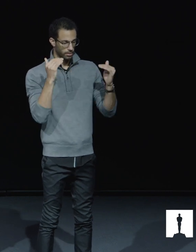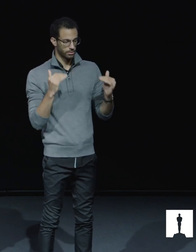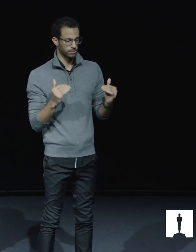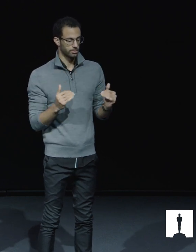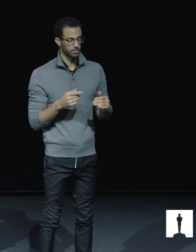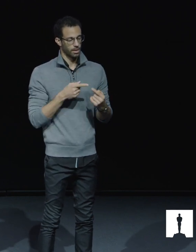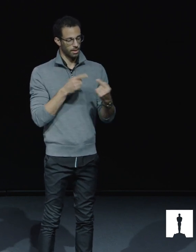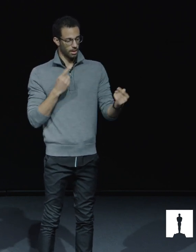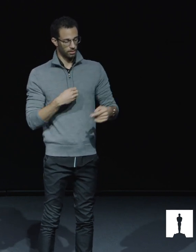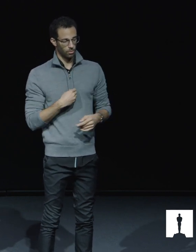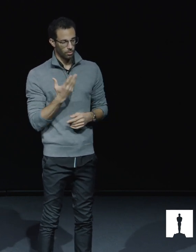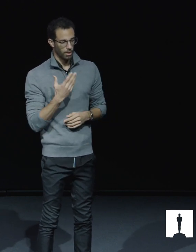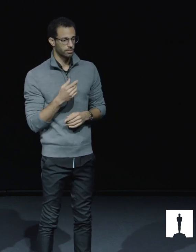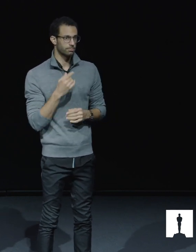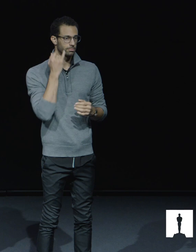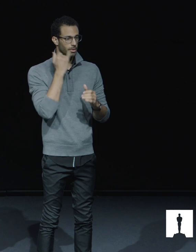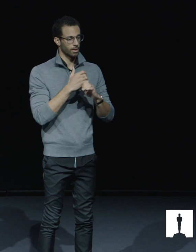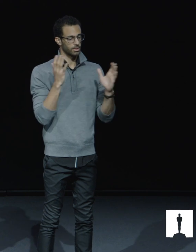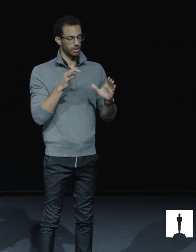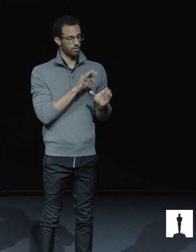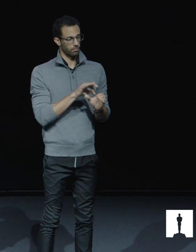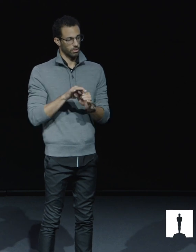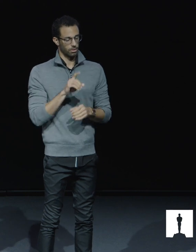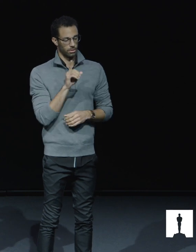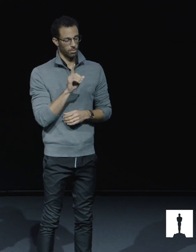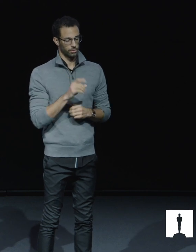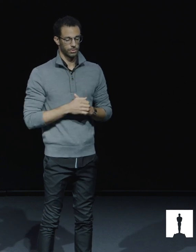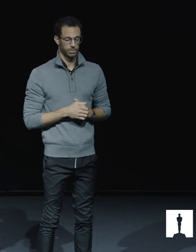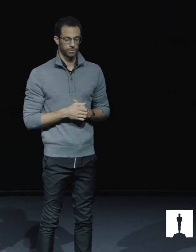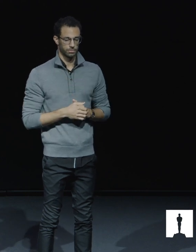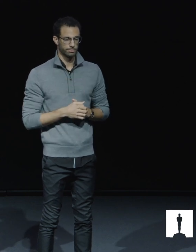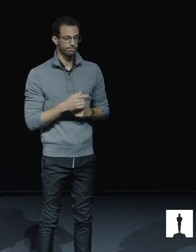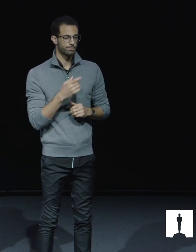idea of democracy. Throughout his writing, he offered stunning displays of craft and